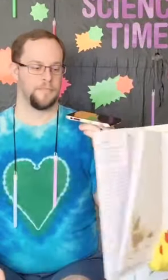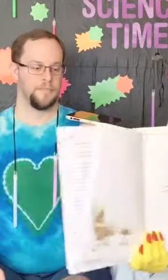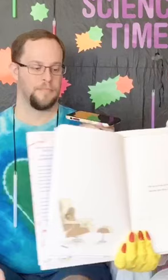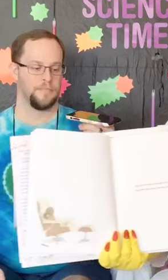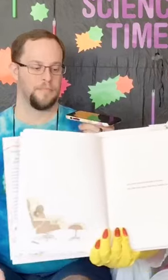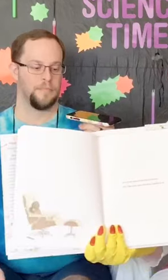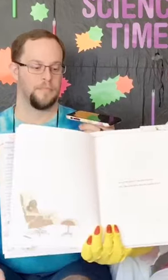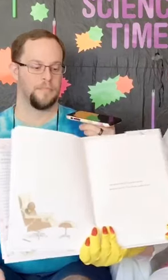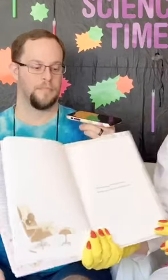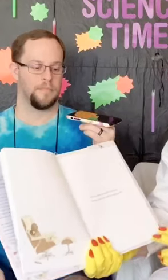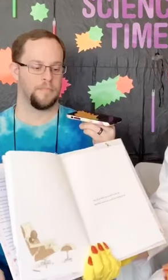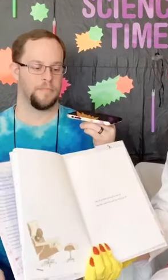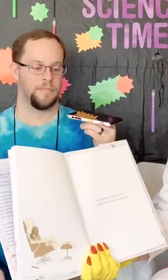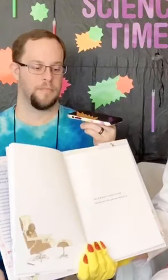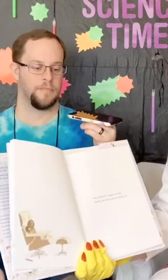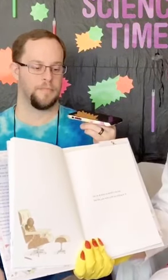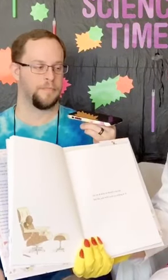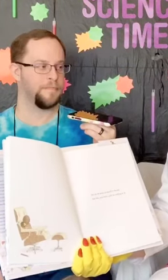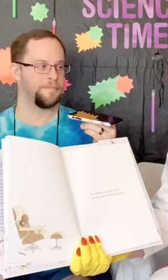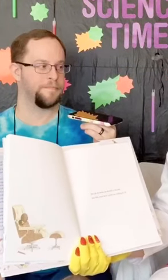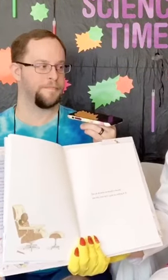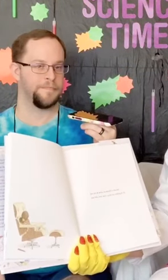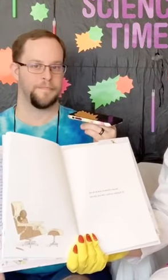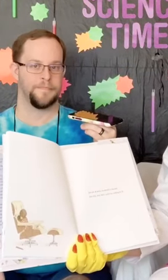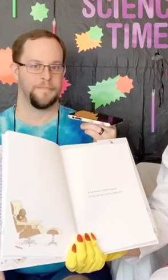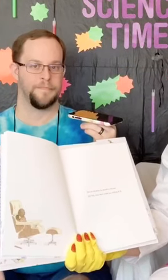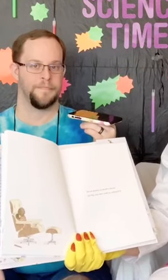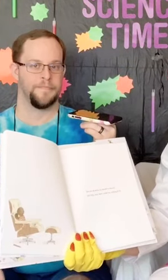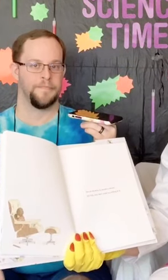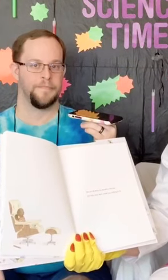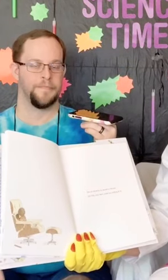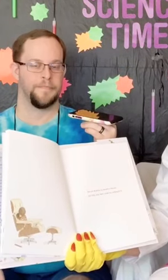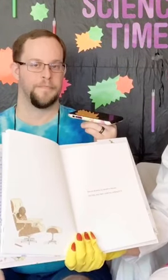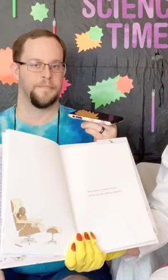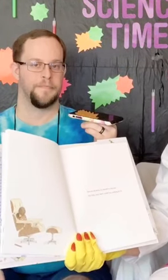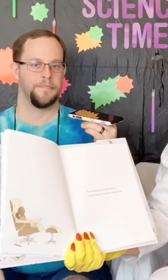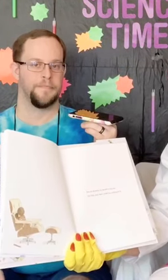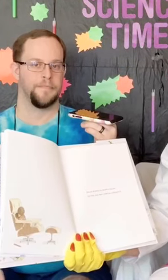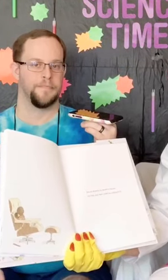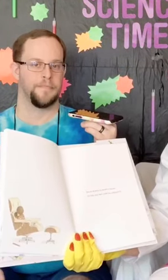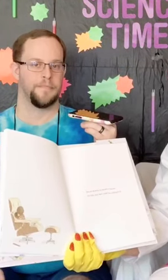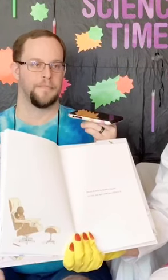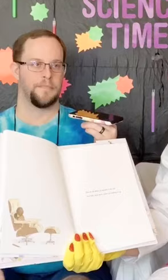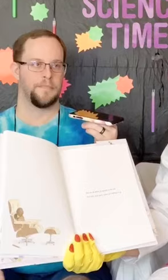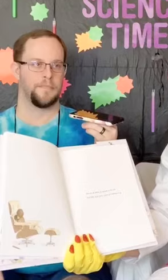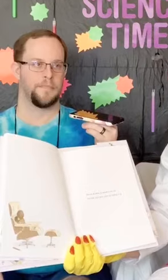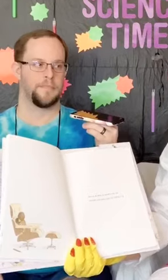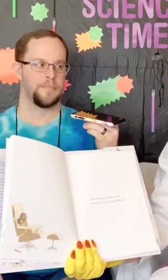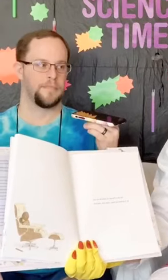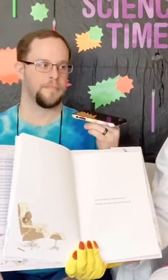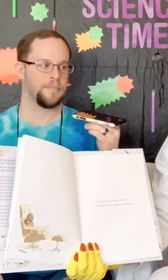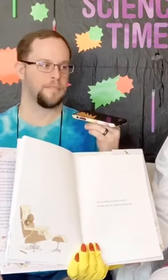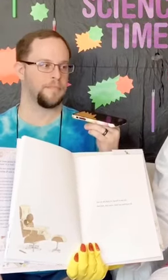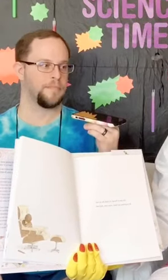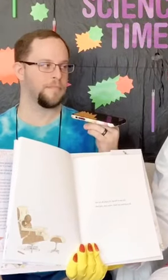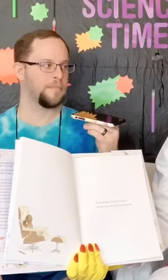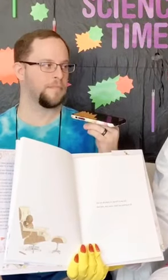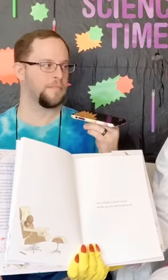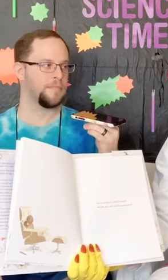She sat all alone by herself in the hall. And Ada once more could say nothing at